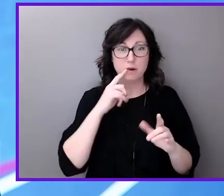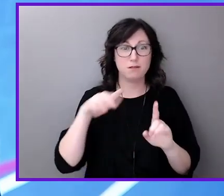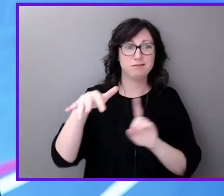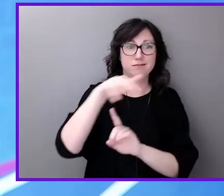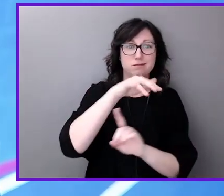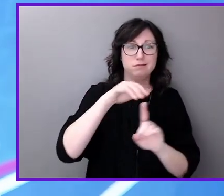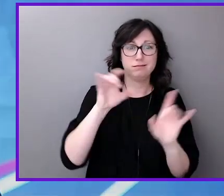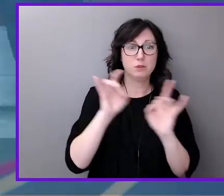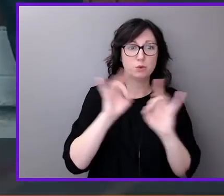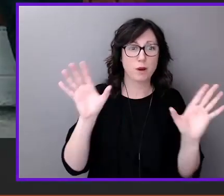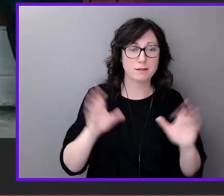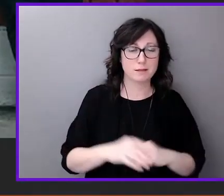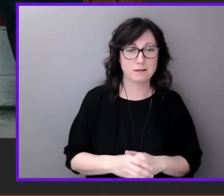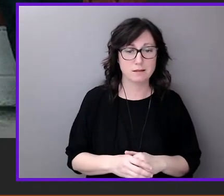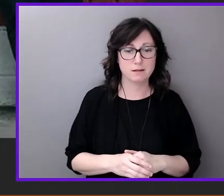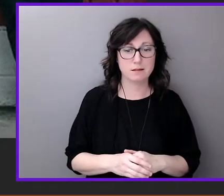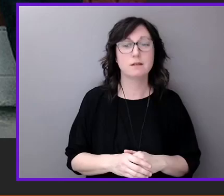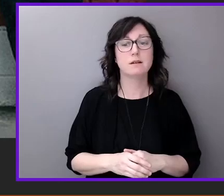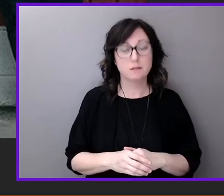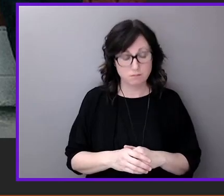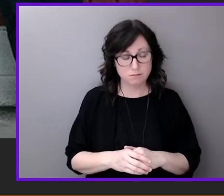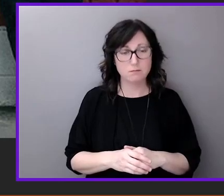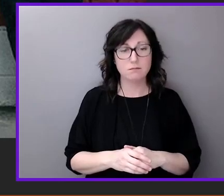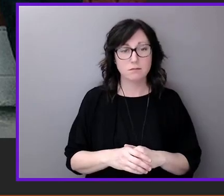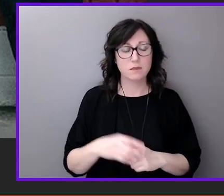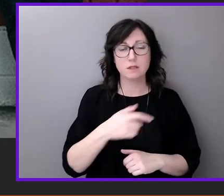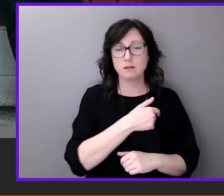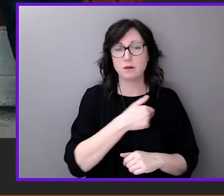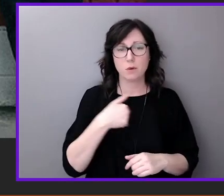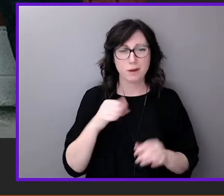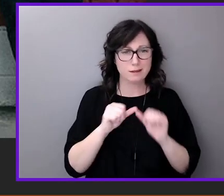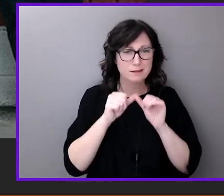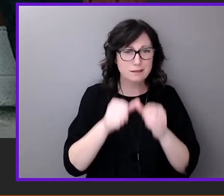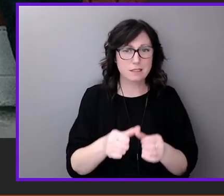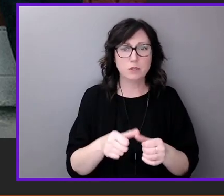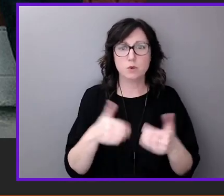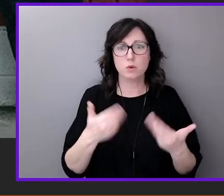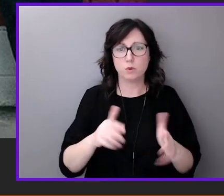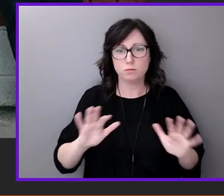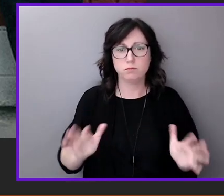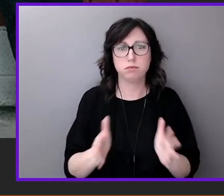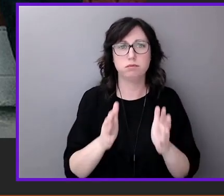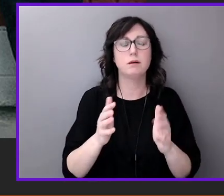Related to this, the Council continues to play a significant role in Canada’s cultural diplomacy.